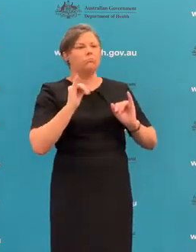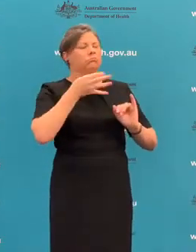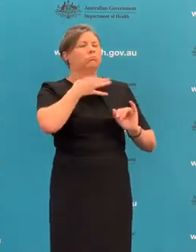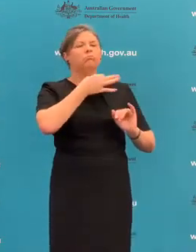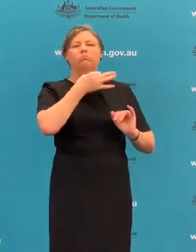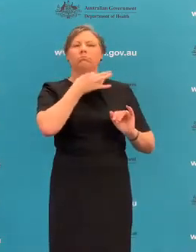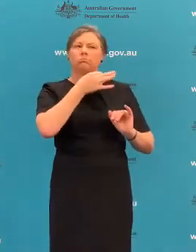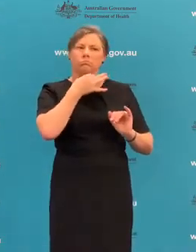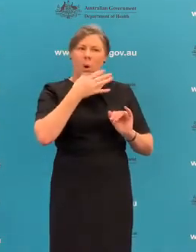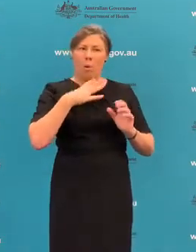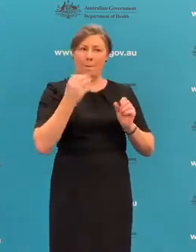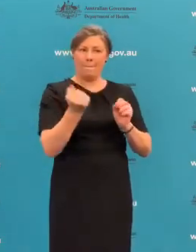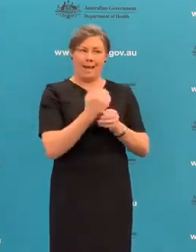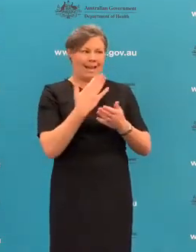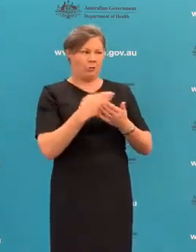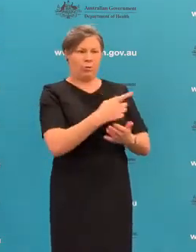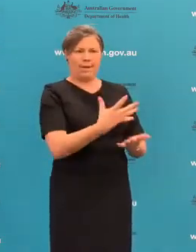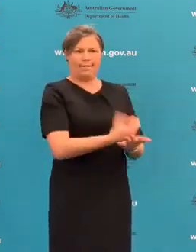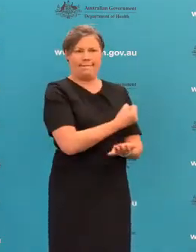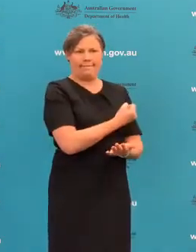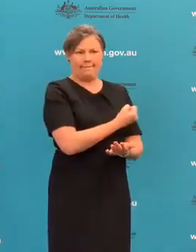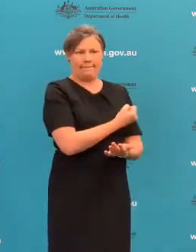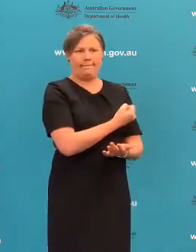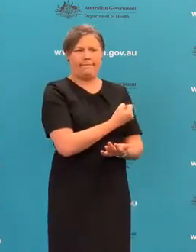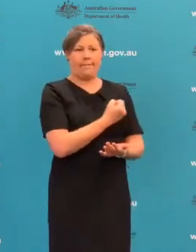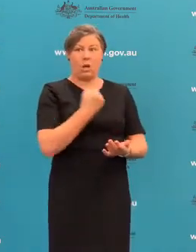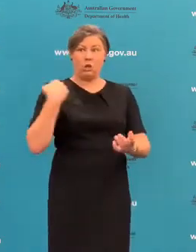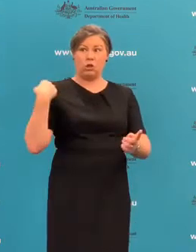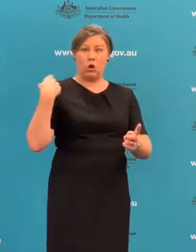the people are being protected. We've been very successful in Australia to